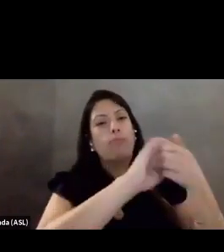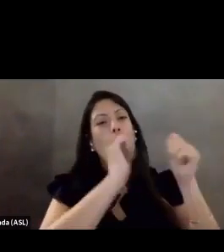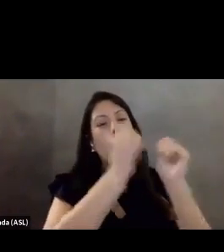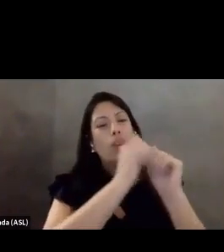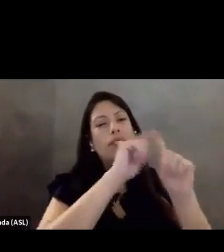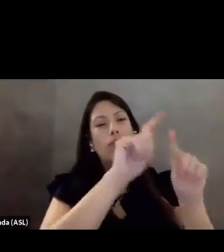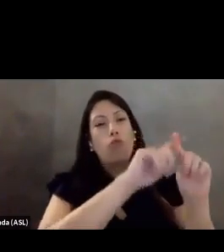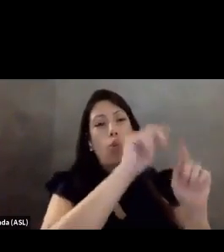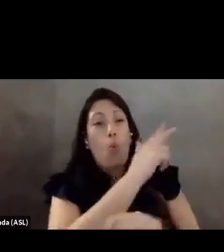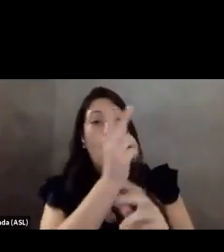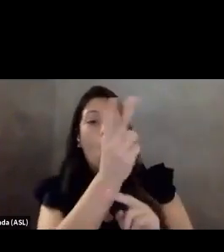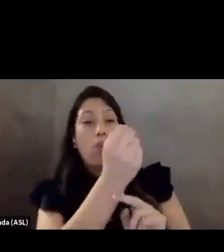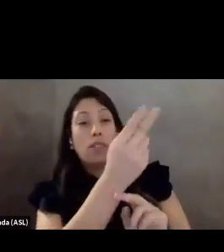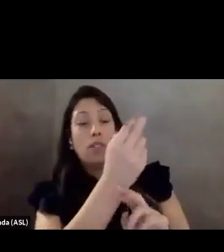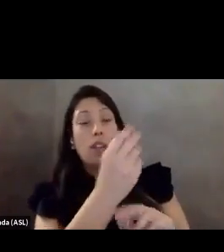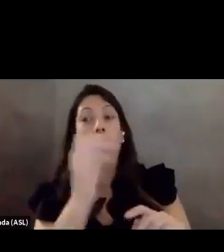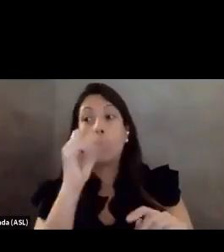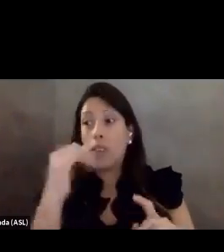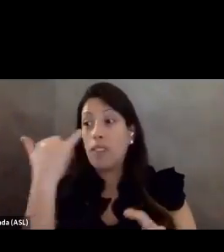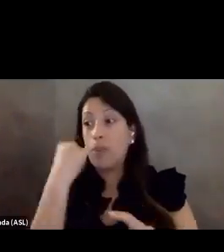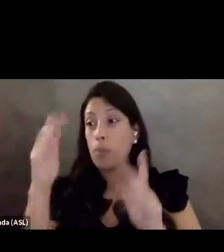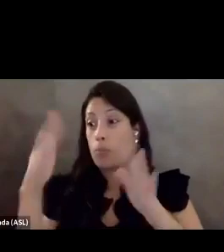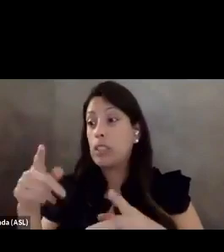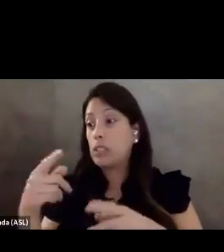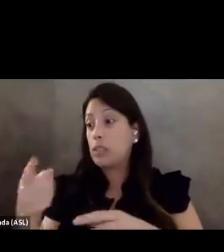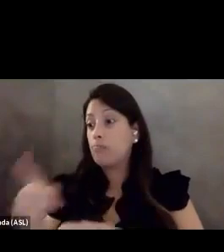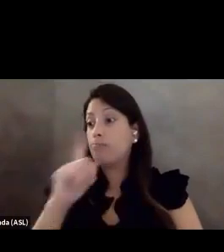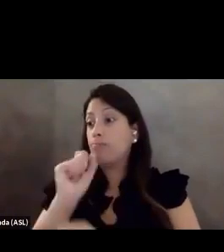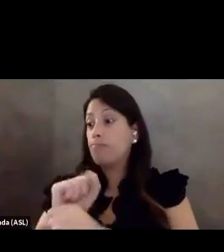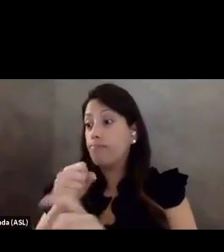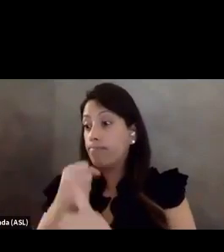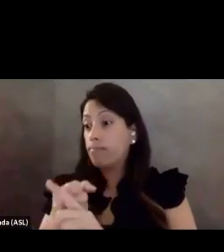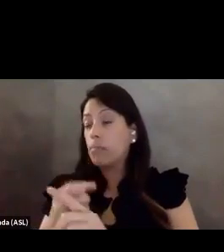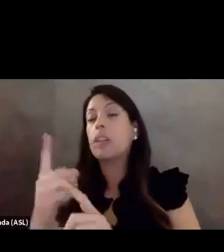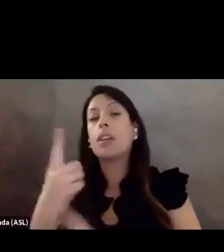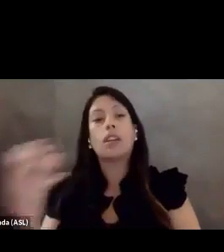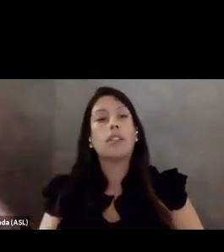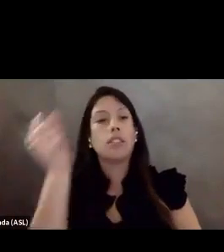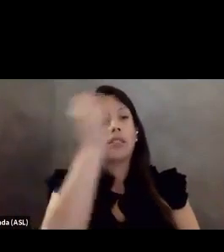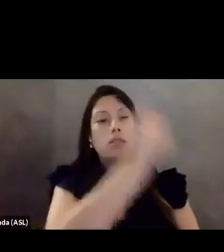quarantine, depending on whether their cases or contacts. So as soon as we identify someone as a